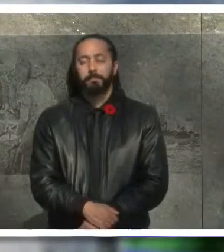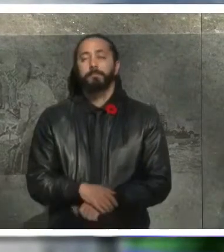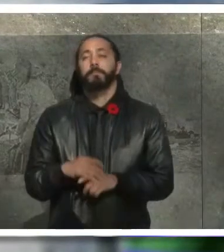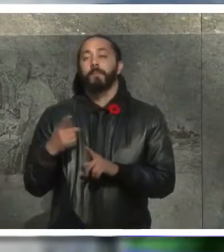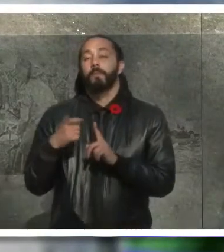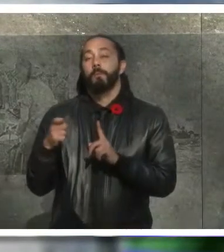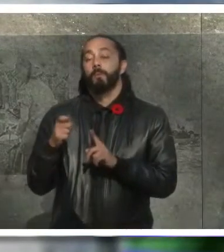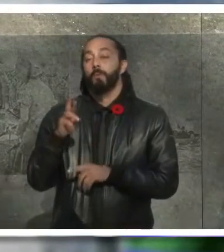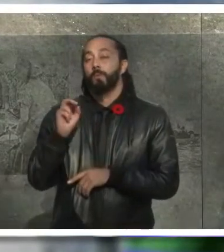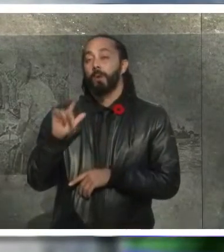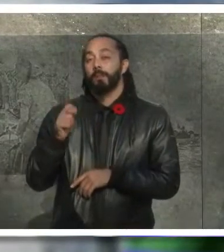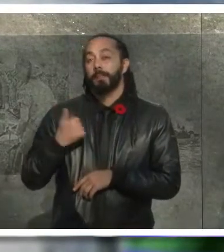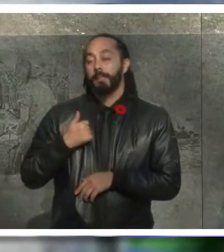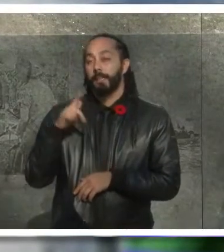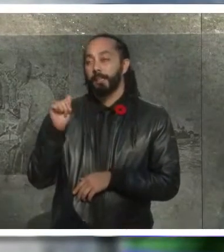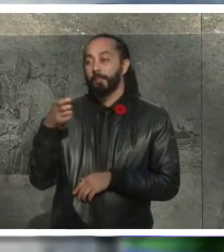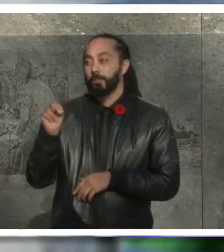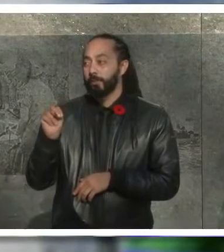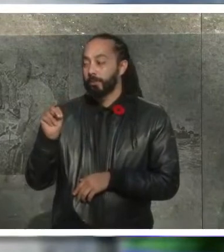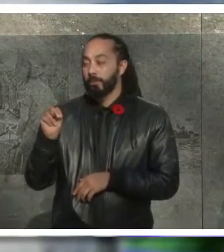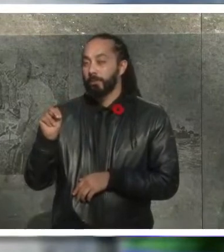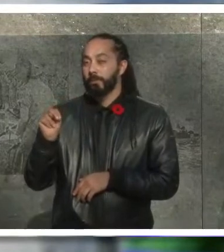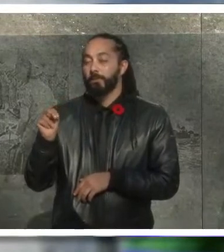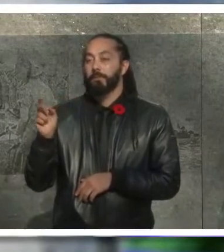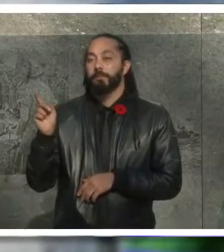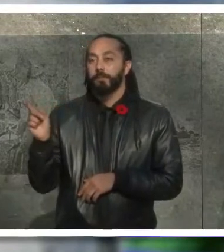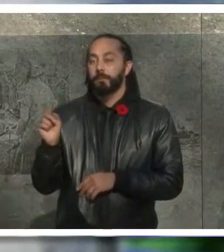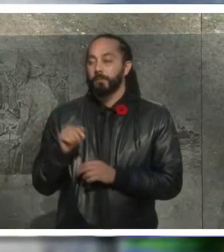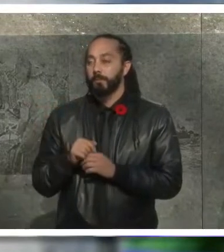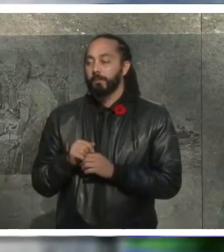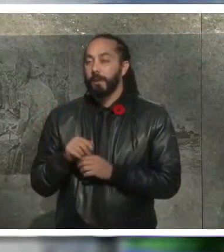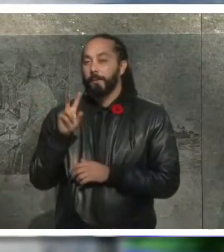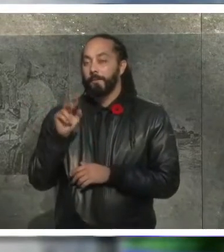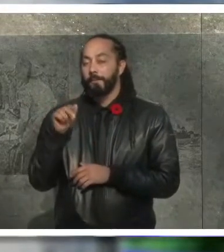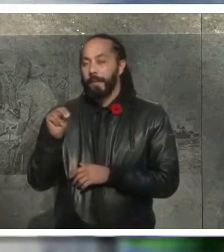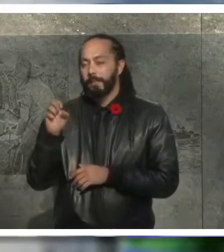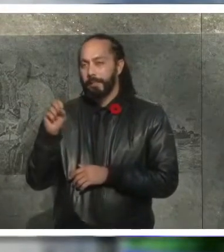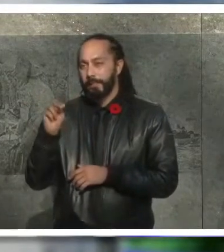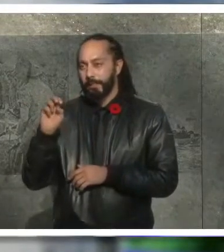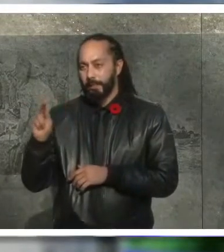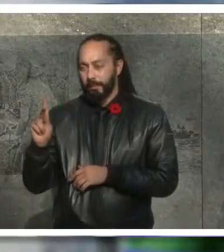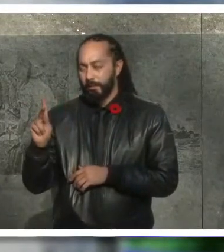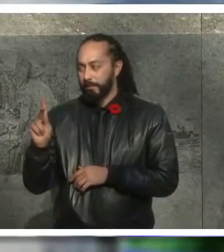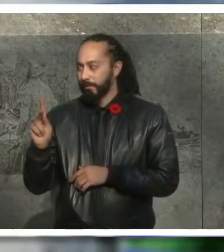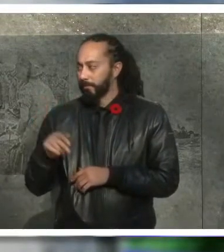On behalf of the Royal Canadian Legion, (Speaks French)